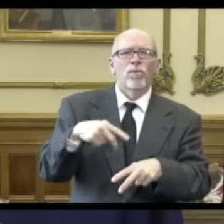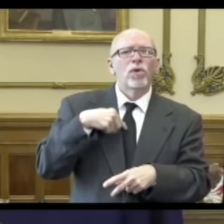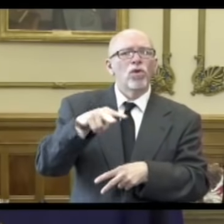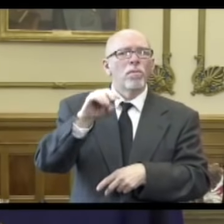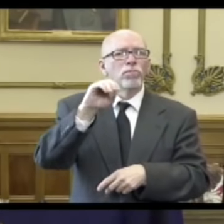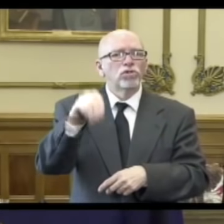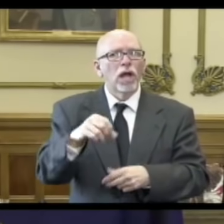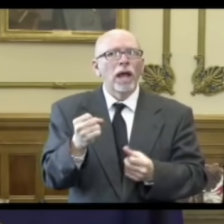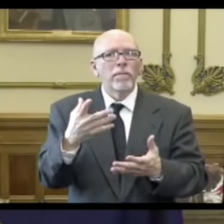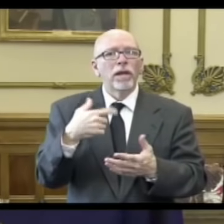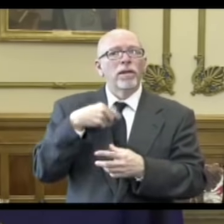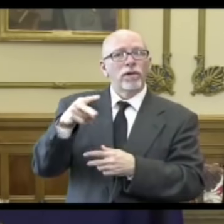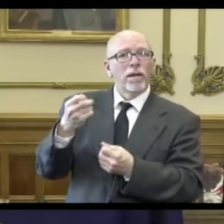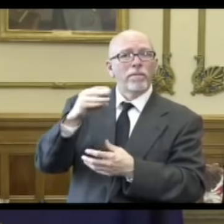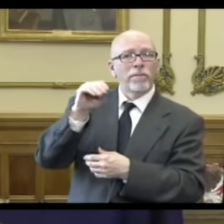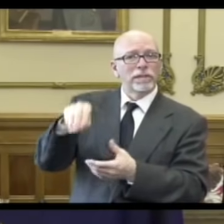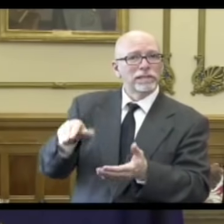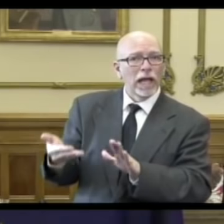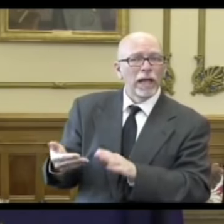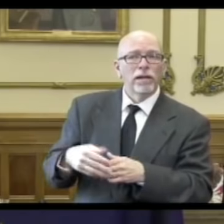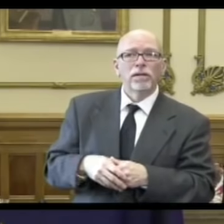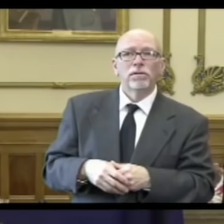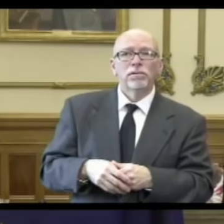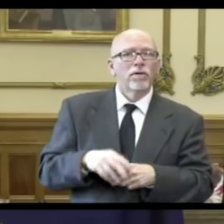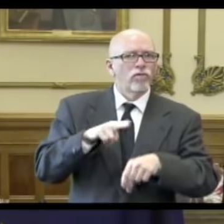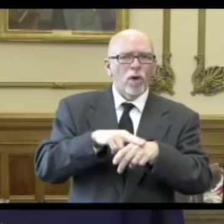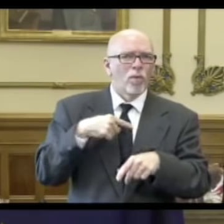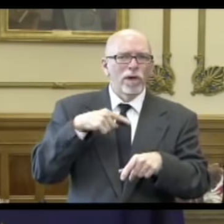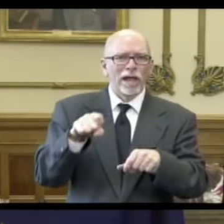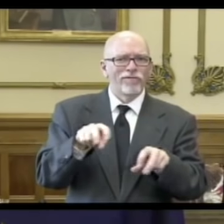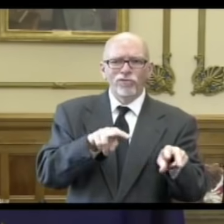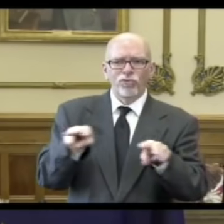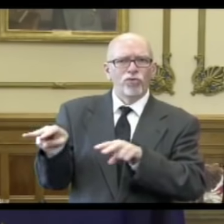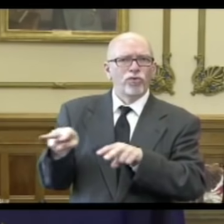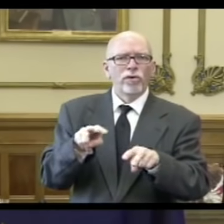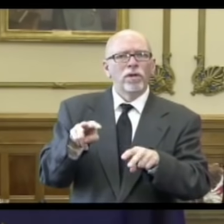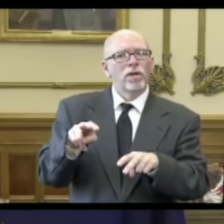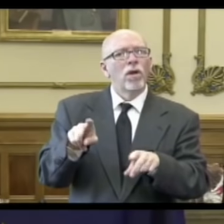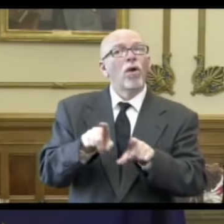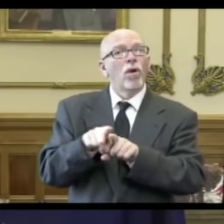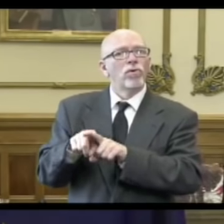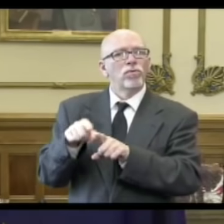ARE IN NEED AND SO ABSOLUTELY WE LOOK AT CASES, POSITIVE CASES. WE LOOK AT THAT RATIO